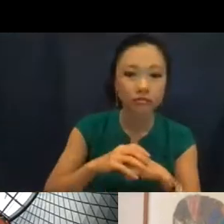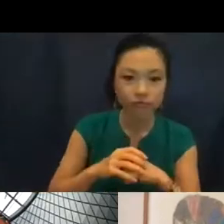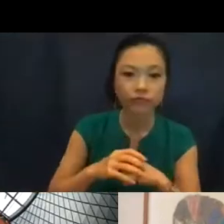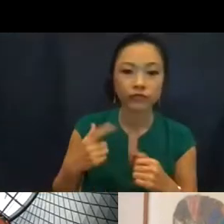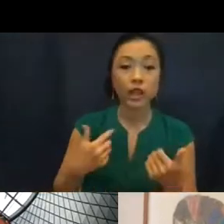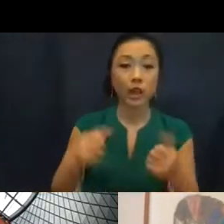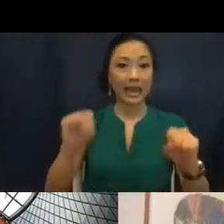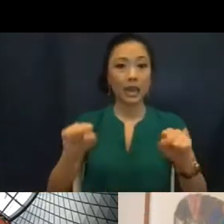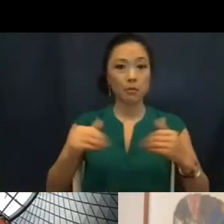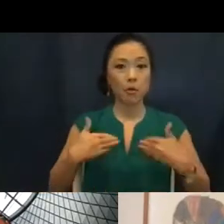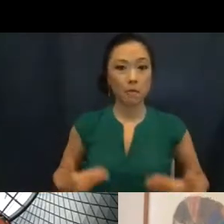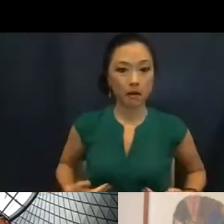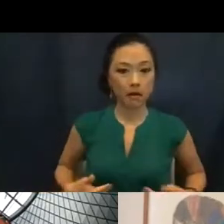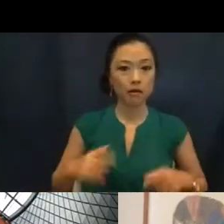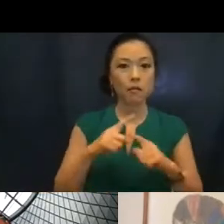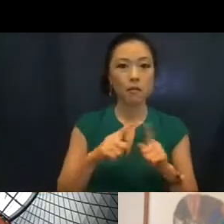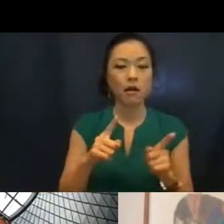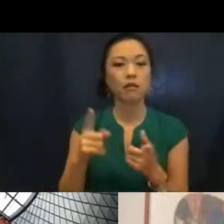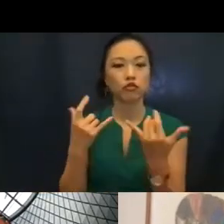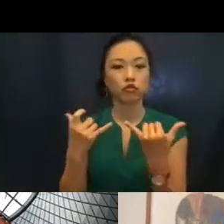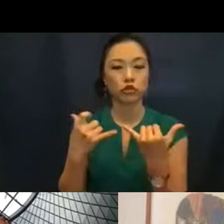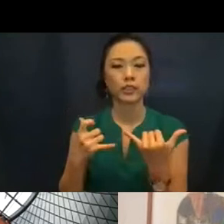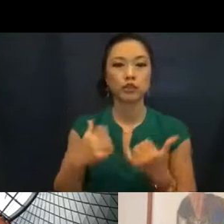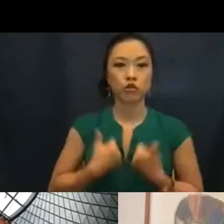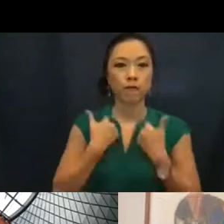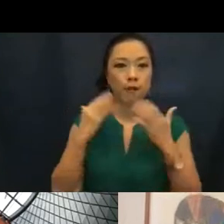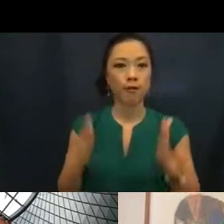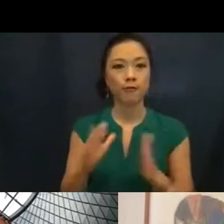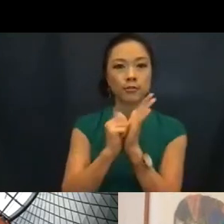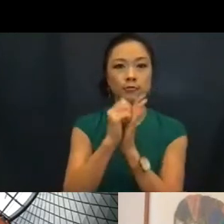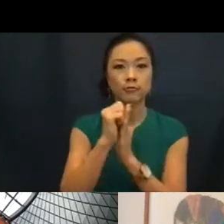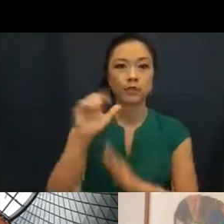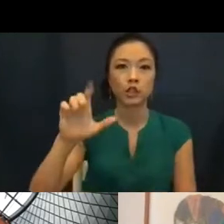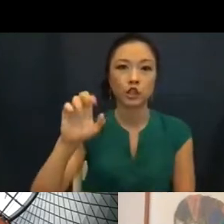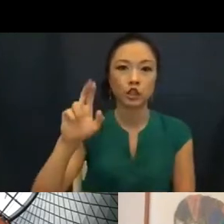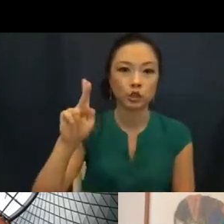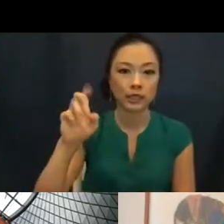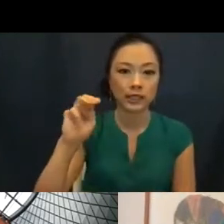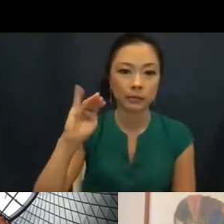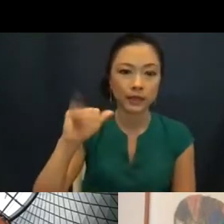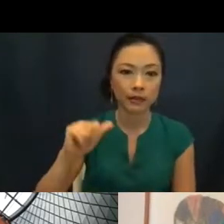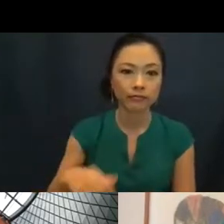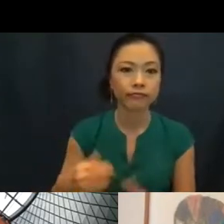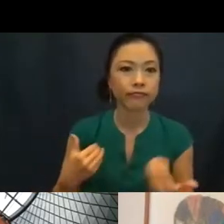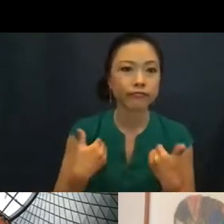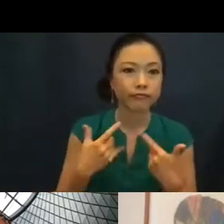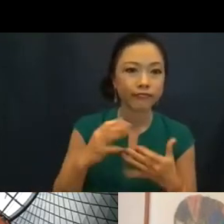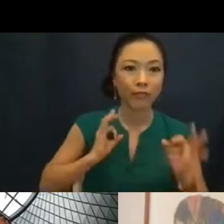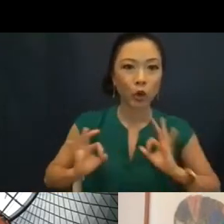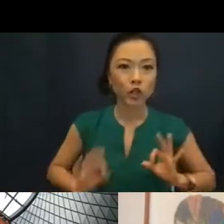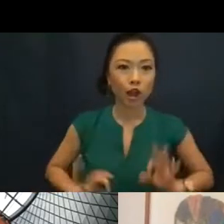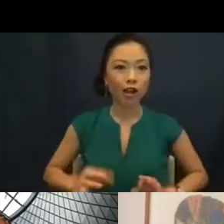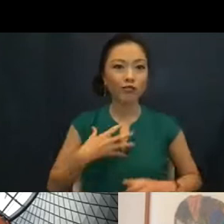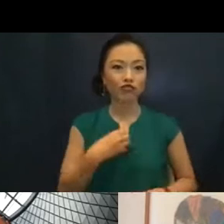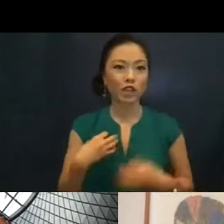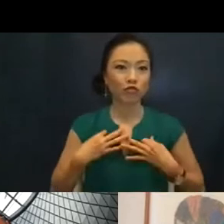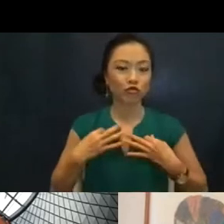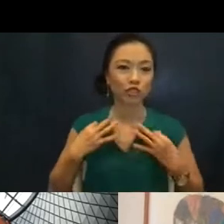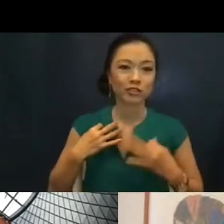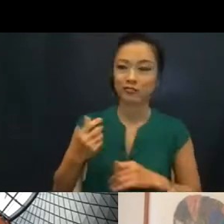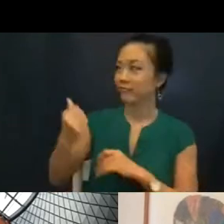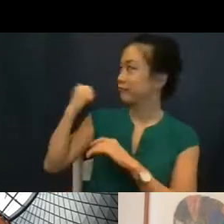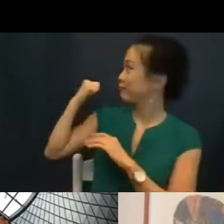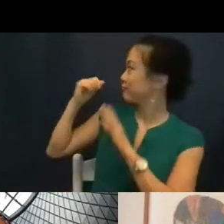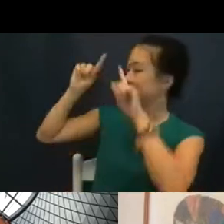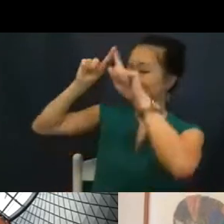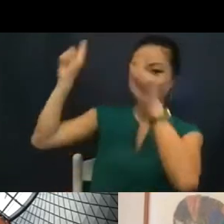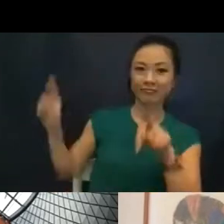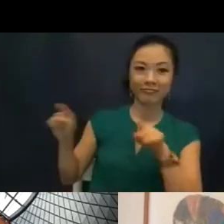a white button-up shirt with white polka dots and I have abstract prints behind me with pink, purple, and teal and I'm sitting on a gray